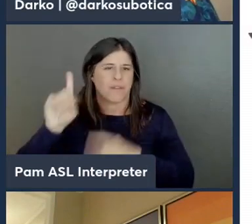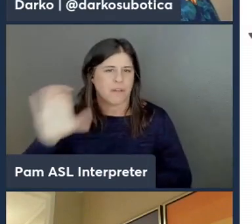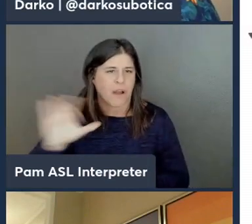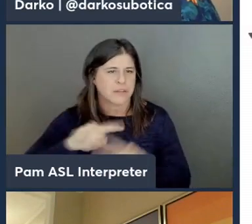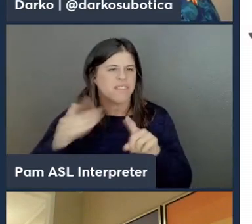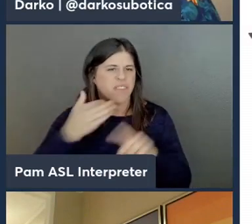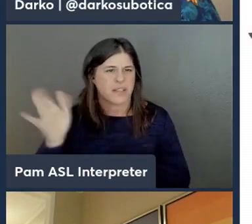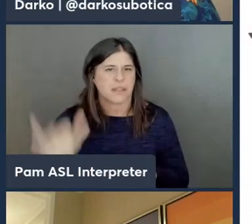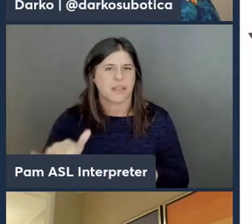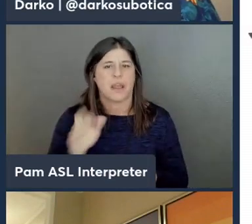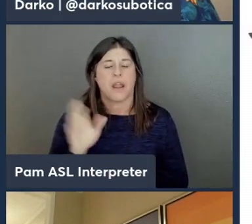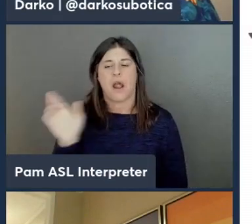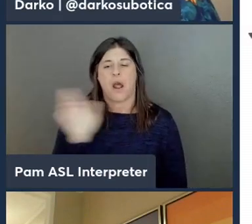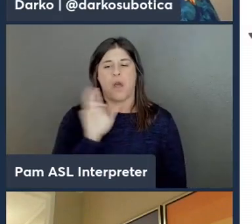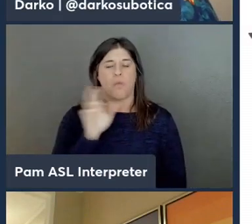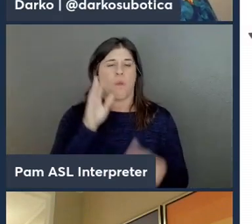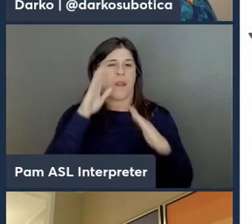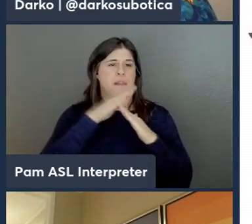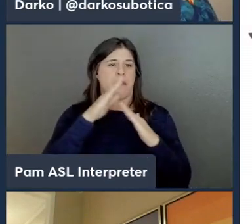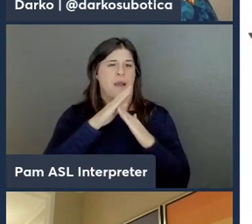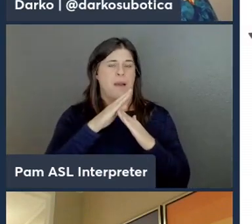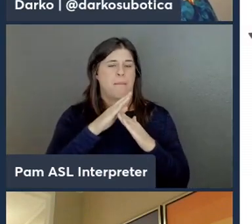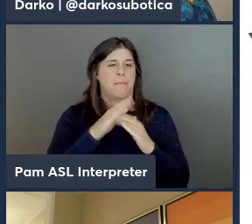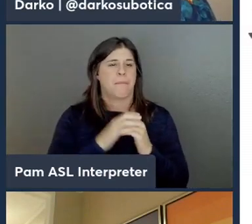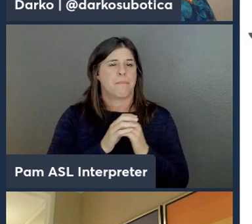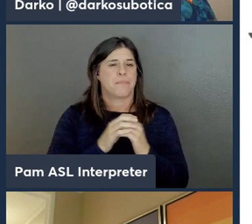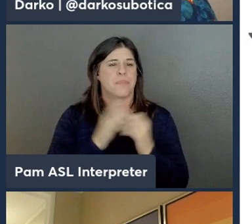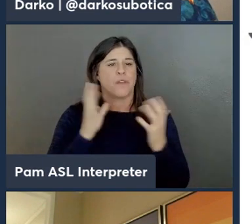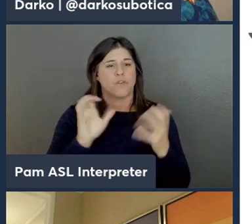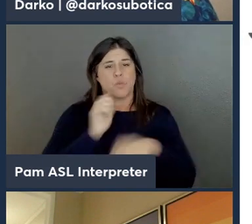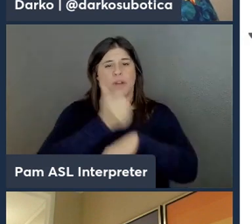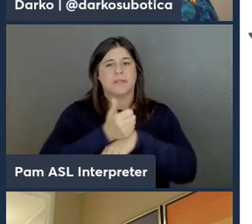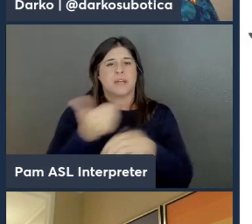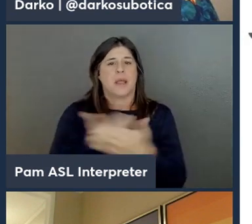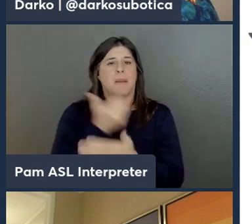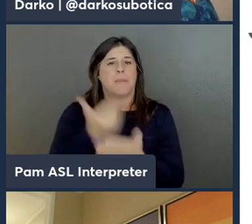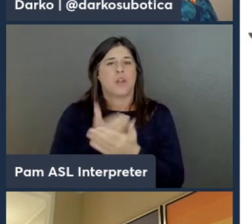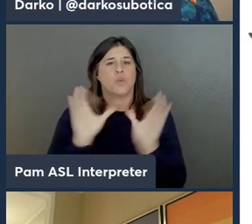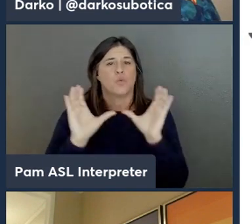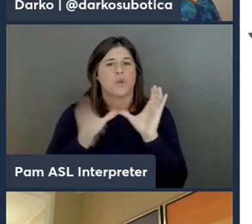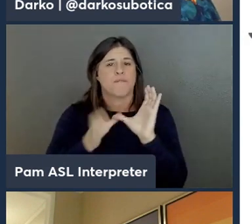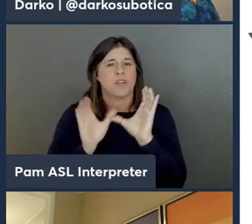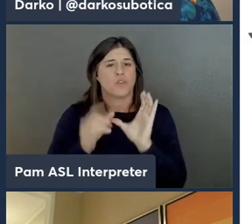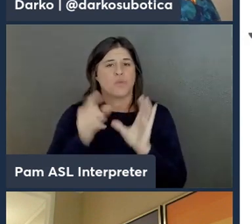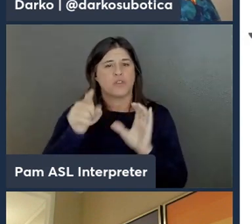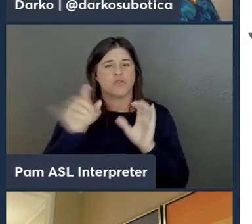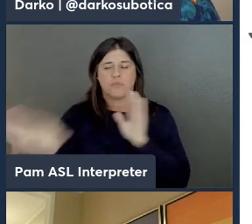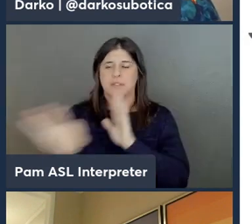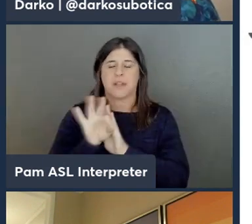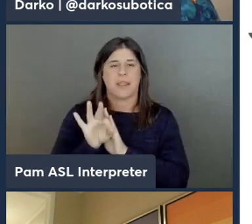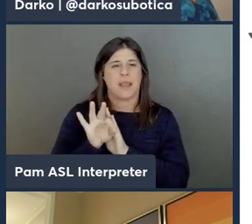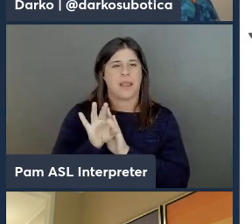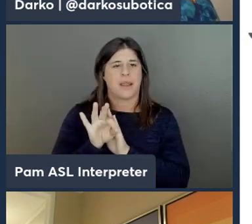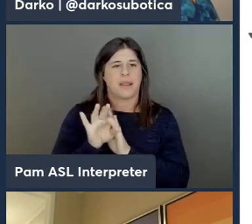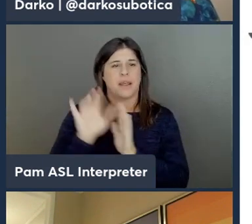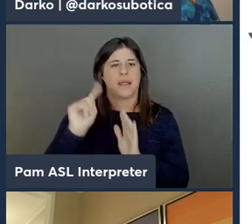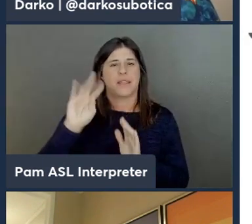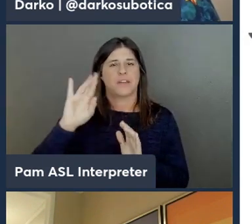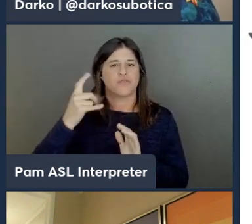On the right hand, top side, if you want to create a new configuration, this is where you select the target platform and the workspace,